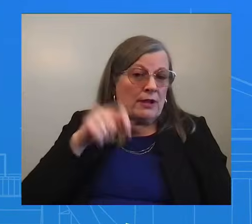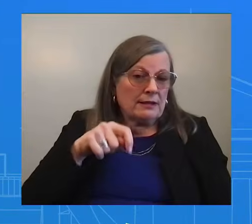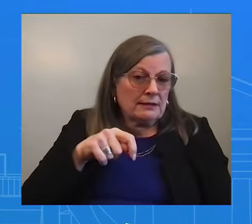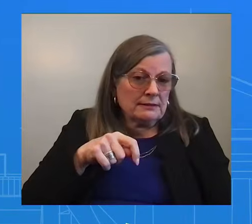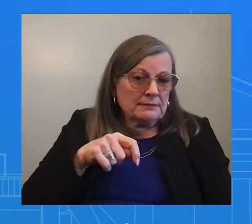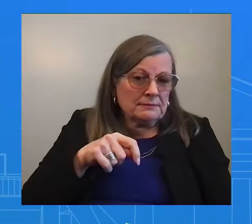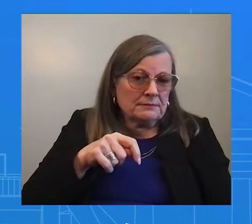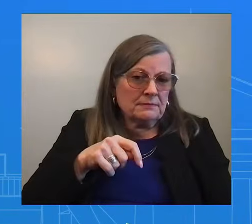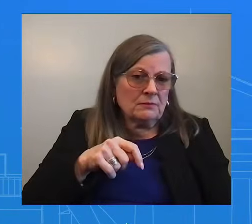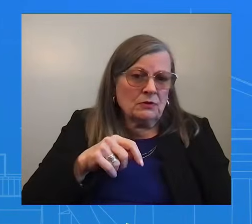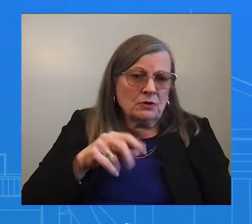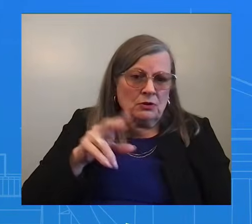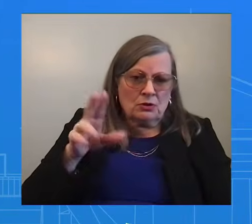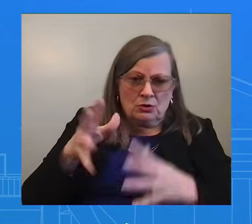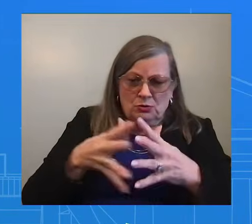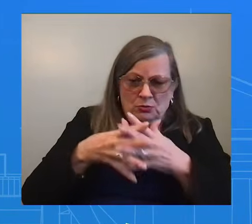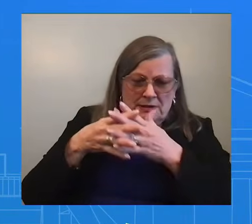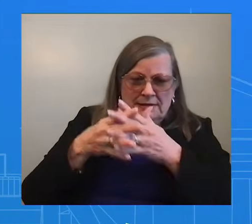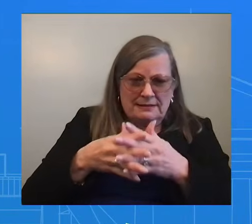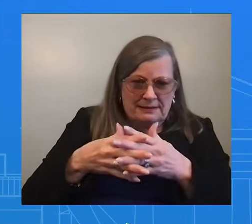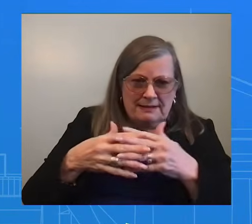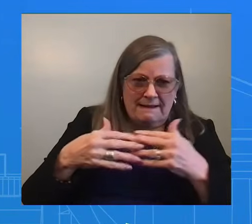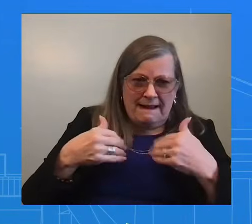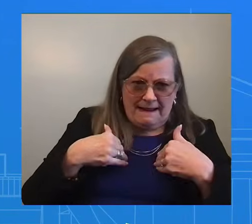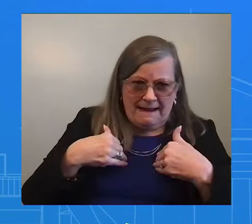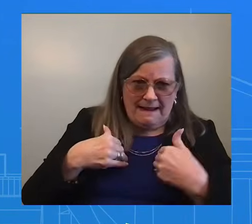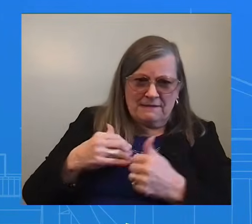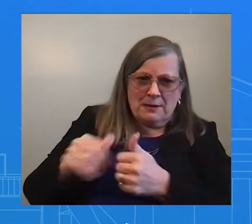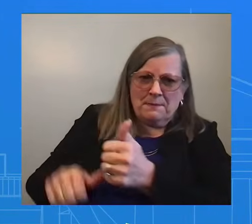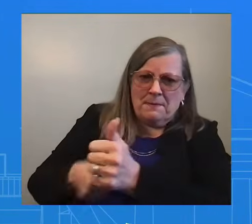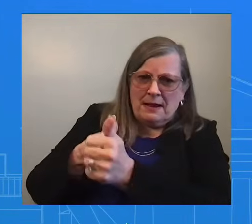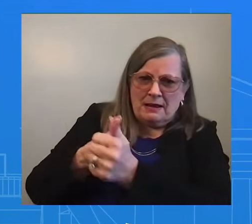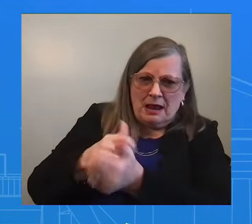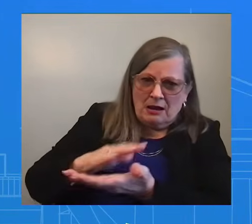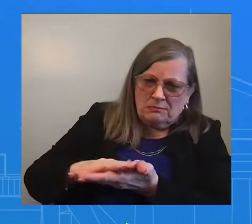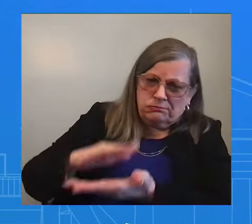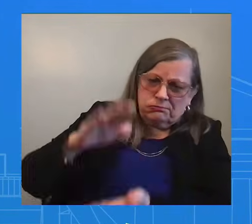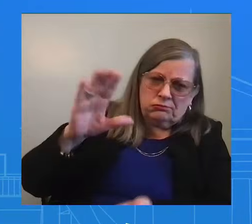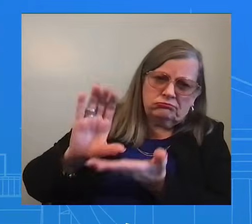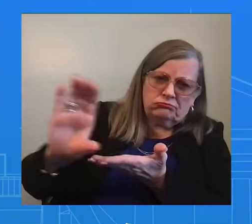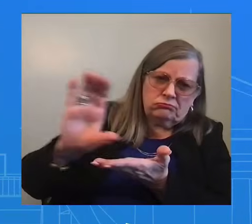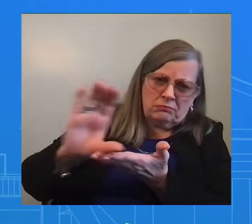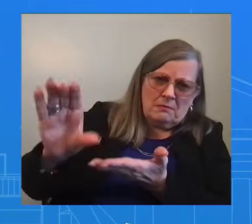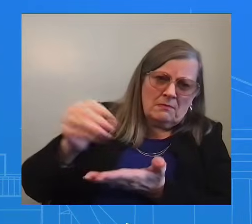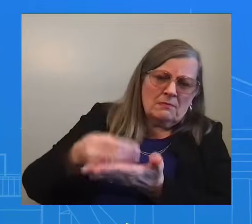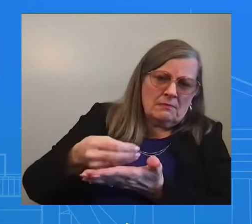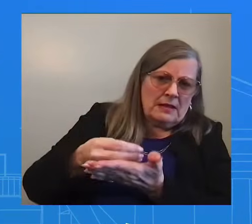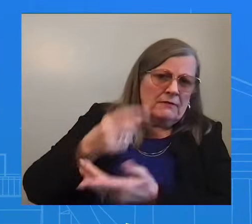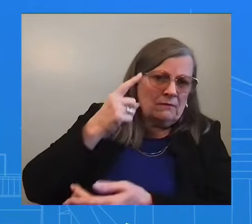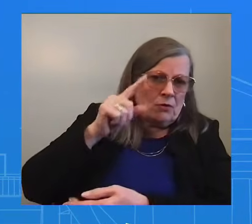to send to Ukraine without replenishing them? Or is the aid package that we expect to come in the next week